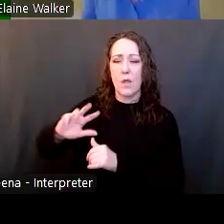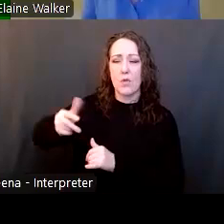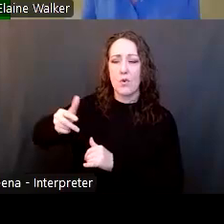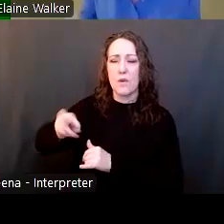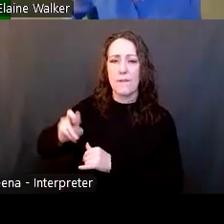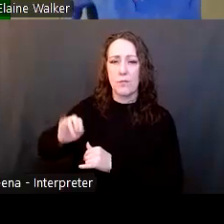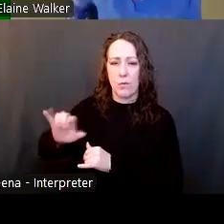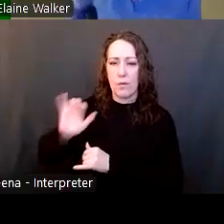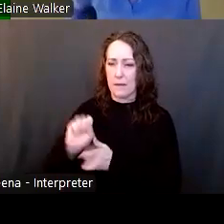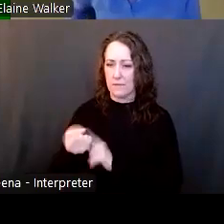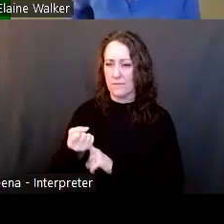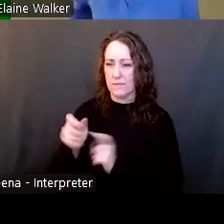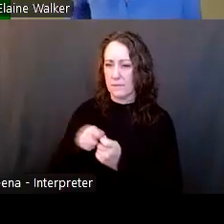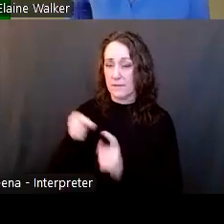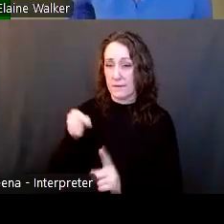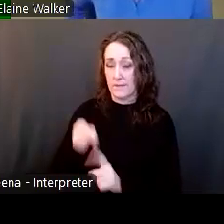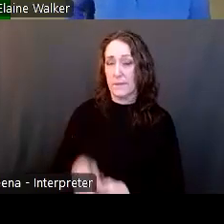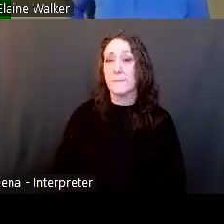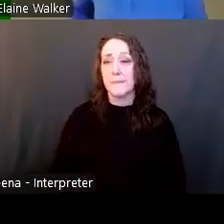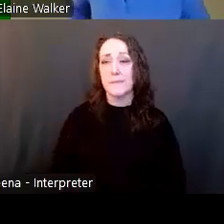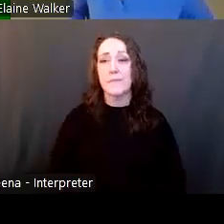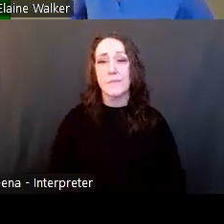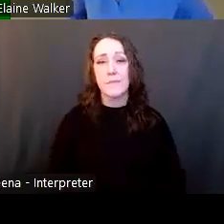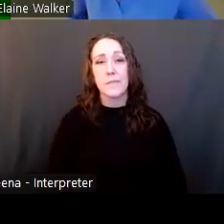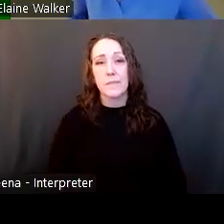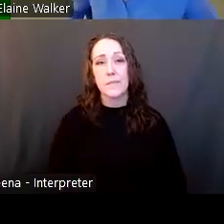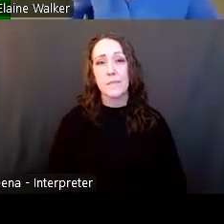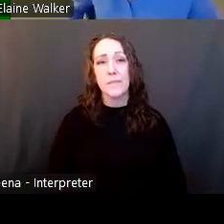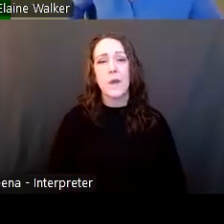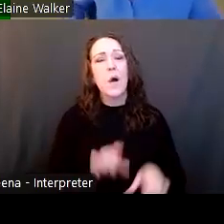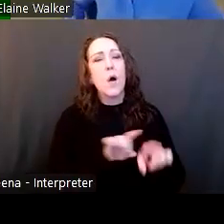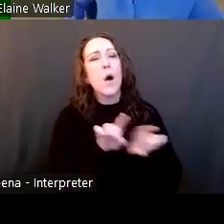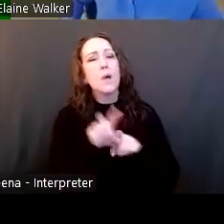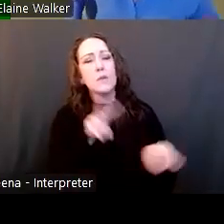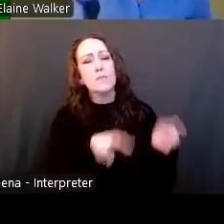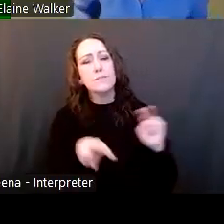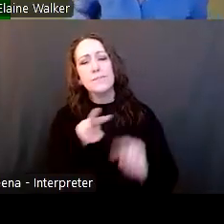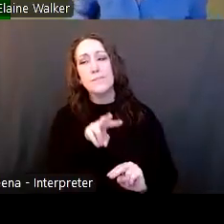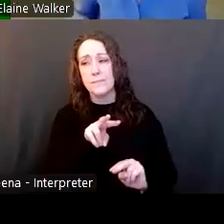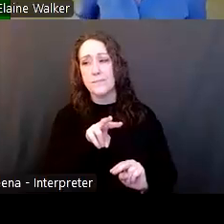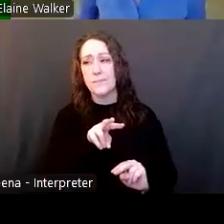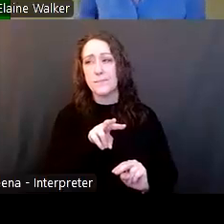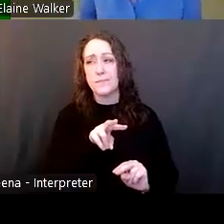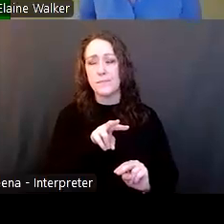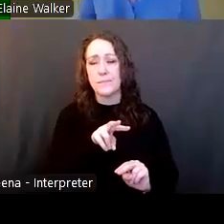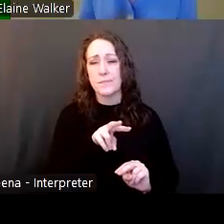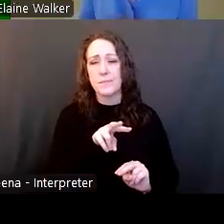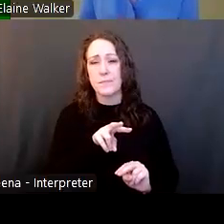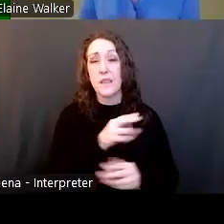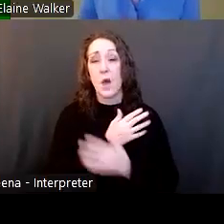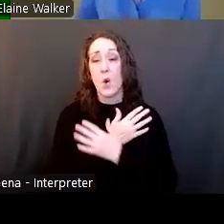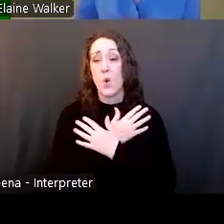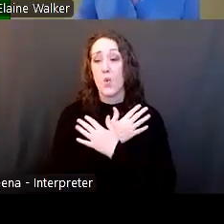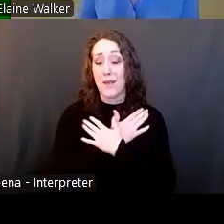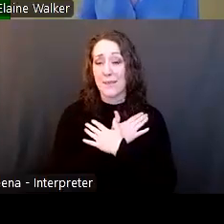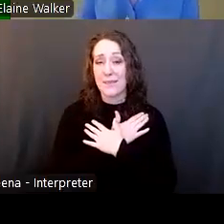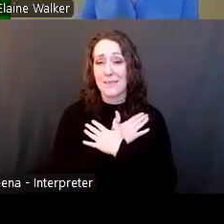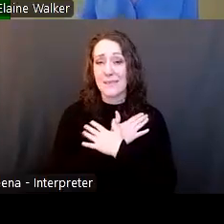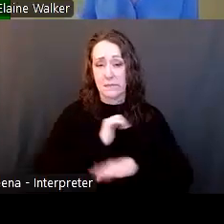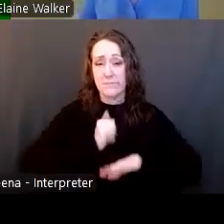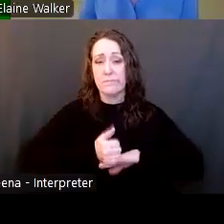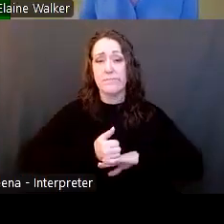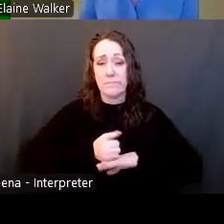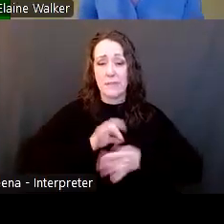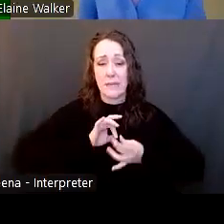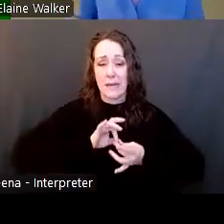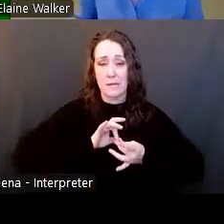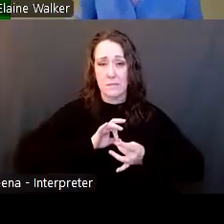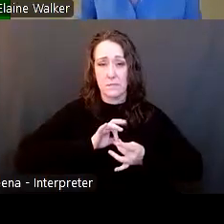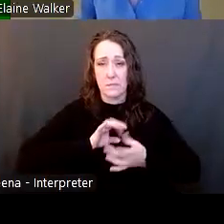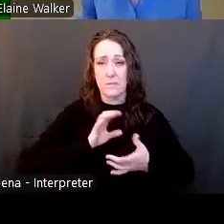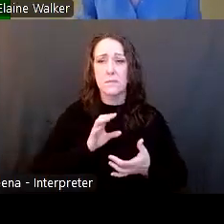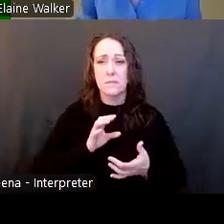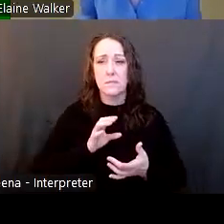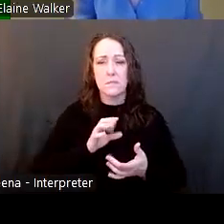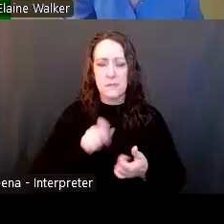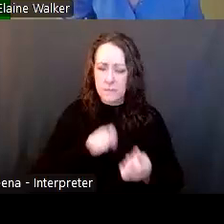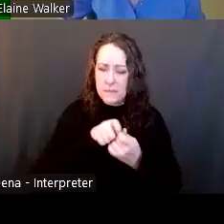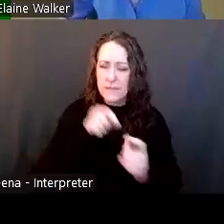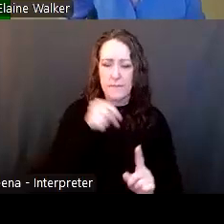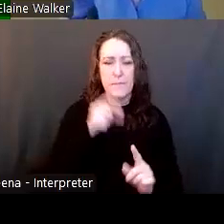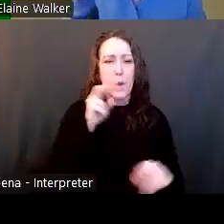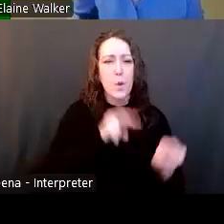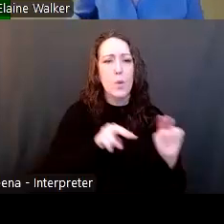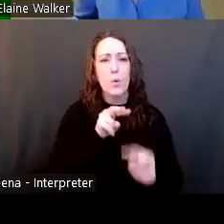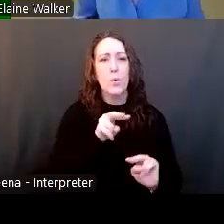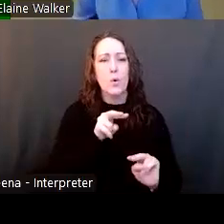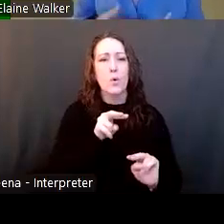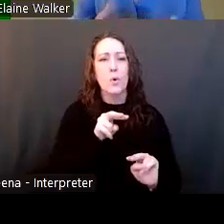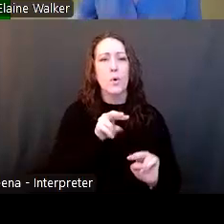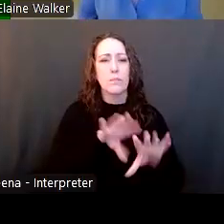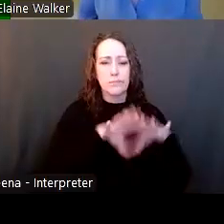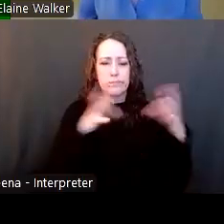case we also looked at resting state connectivity um and in particular looking at Global efficiency